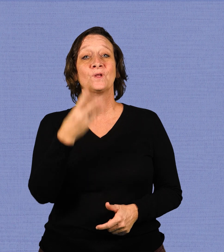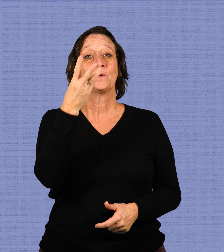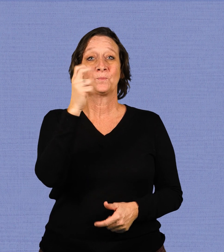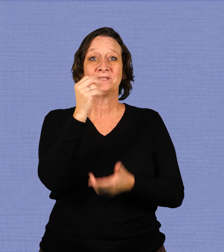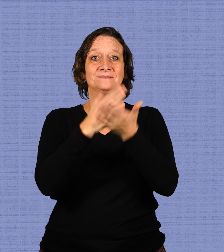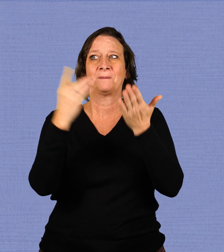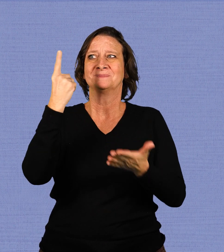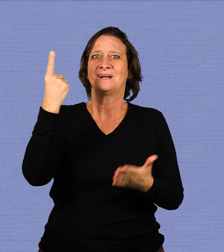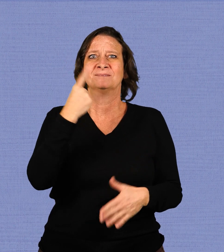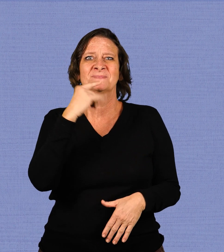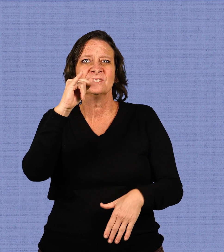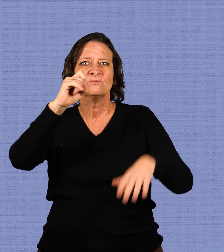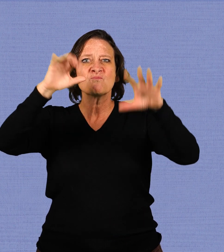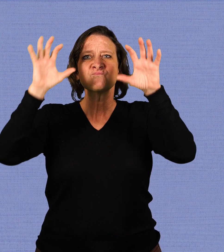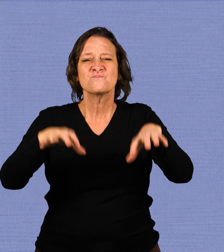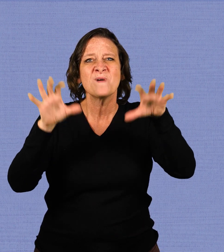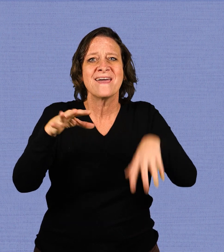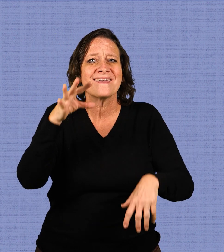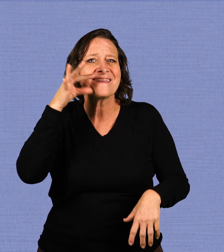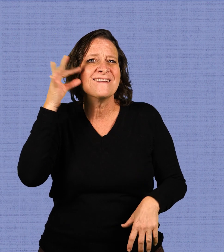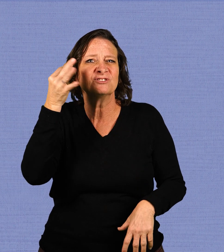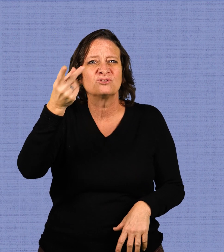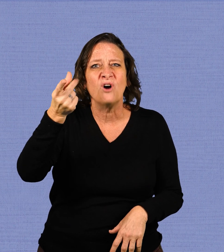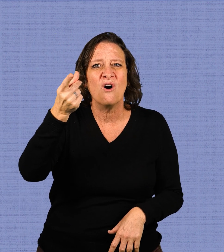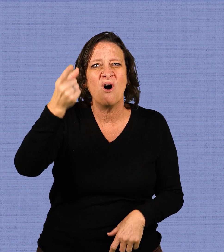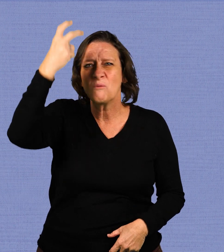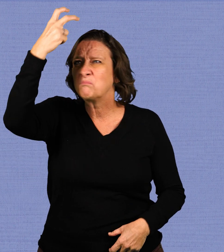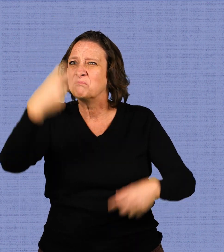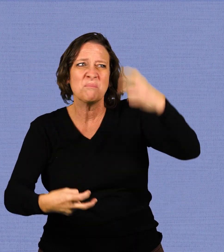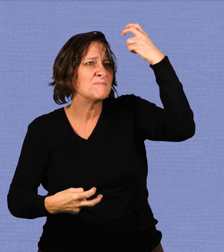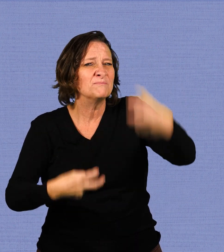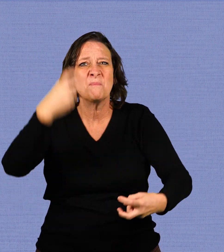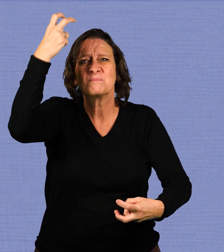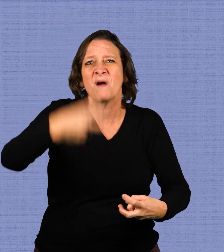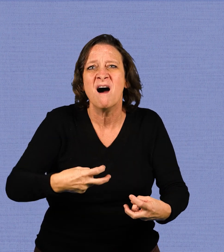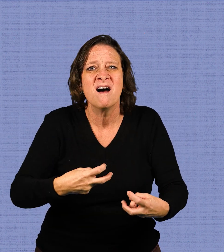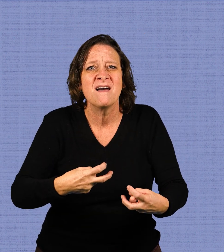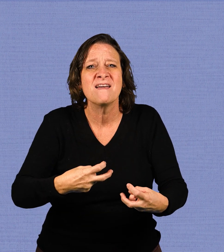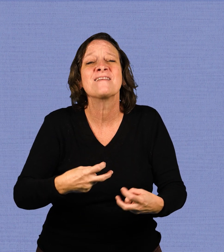When someone says, “It’s raining cats and dogs,”